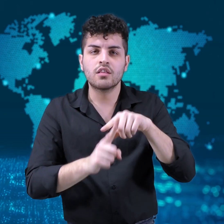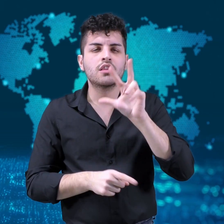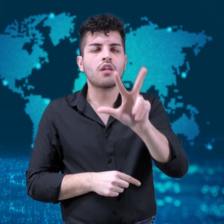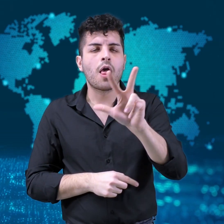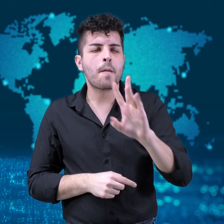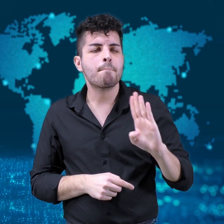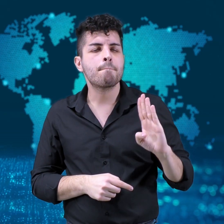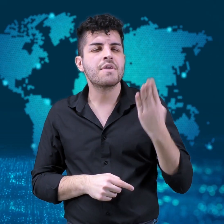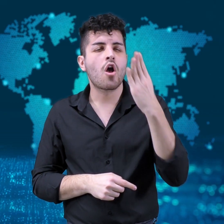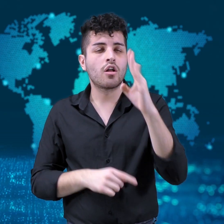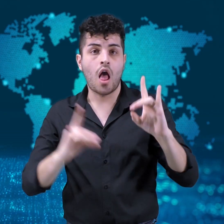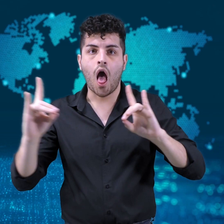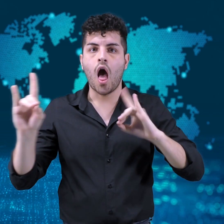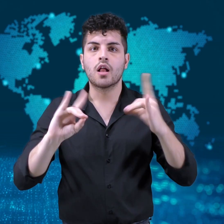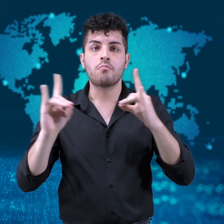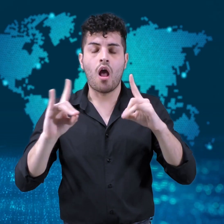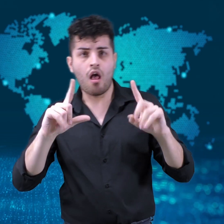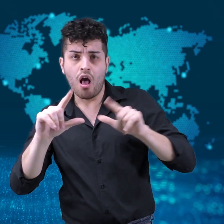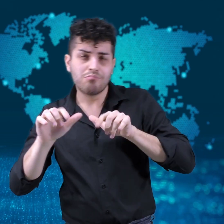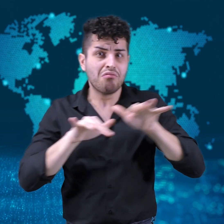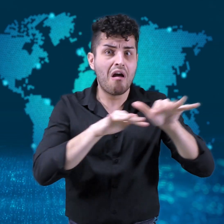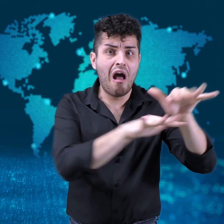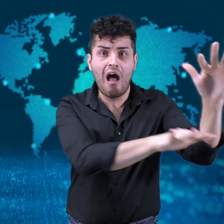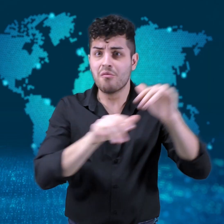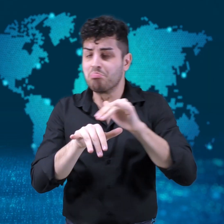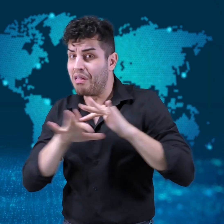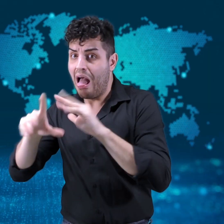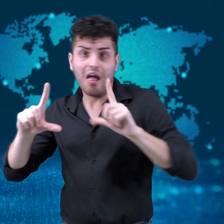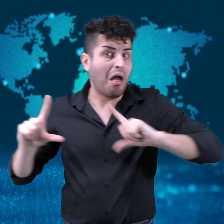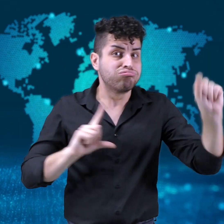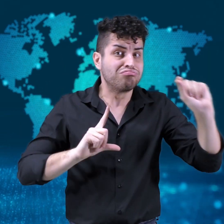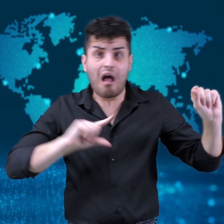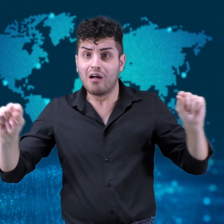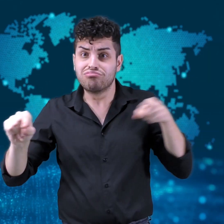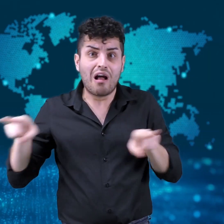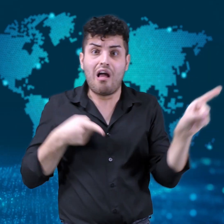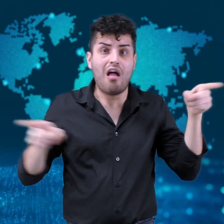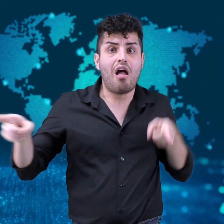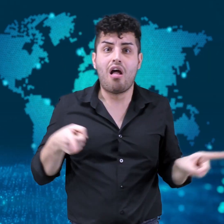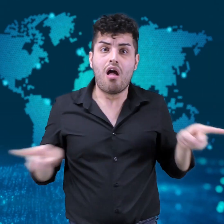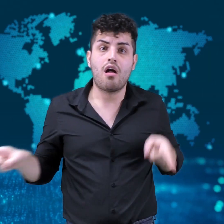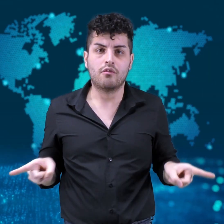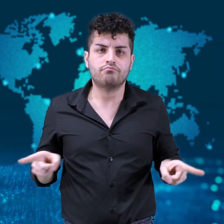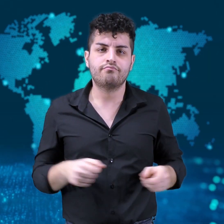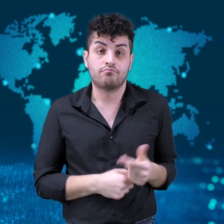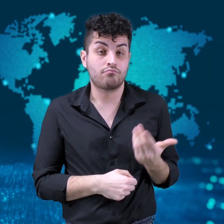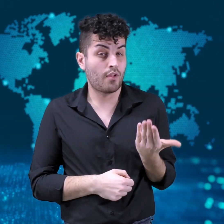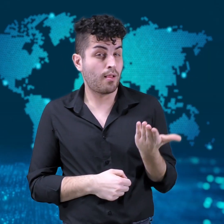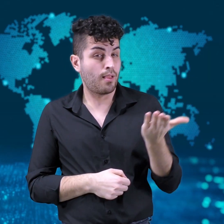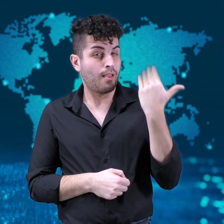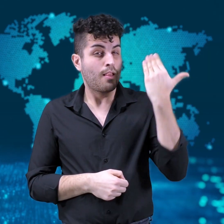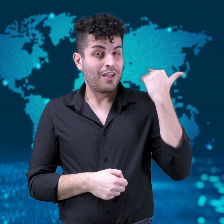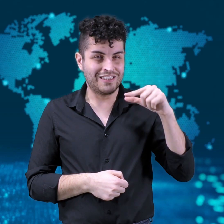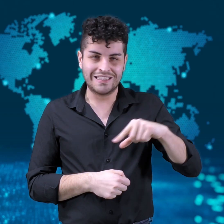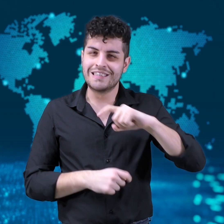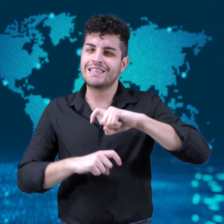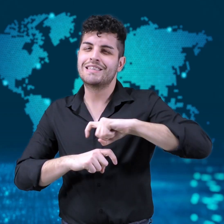homes and displaced more than 3 billion animals.